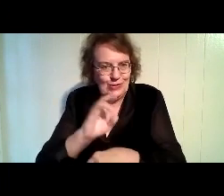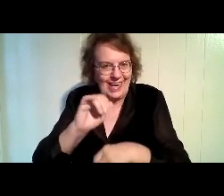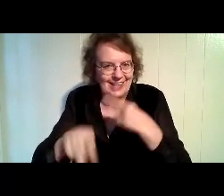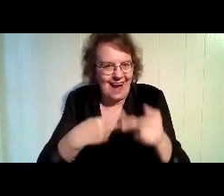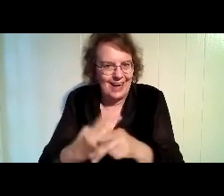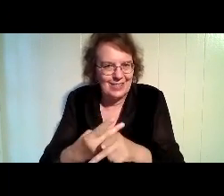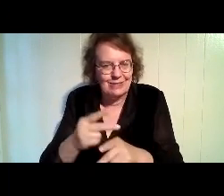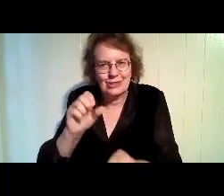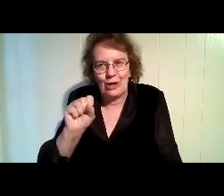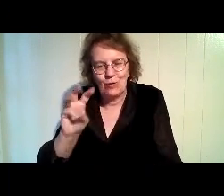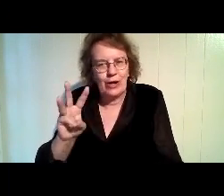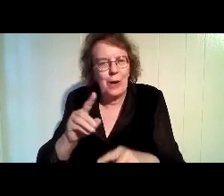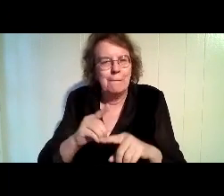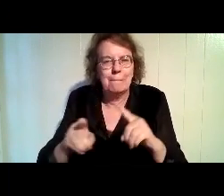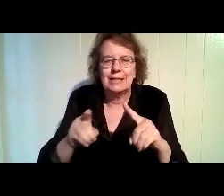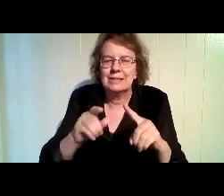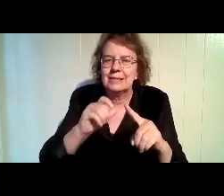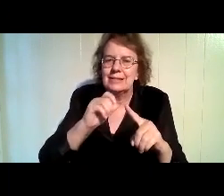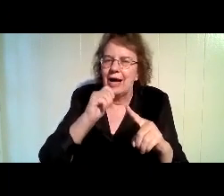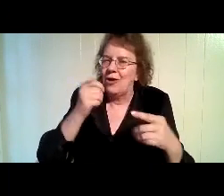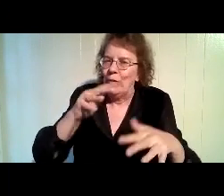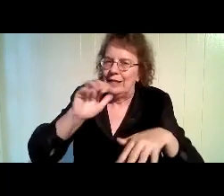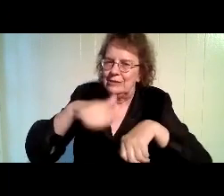not already installed, so you would have to come here and